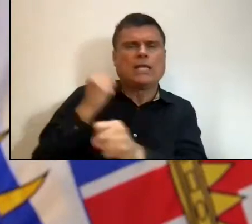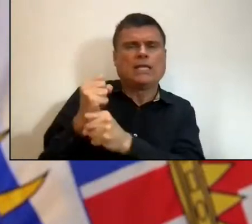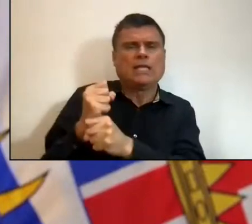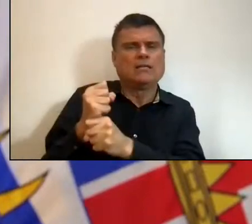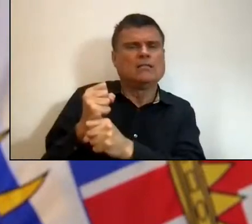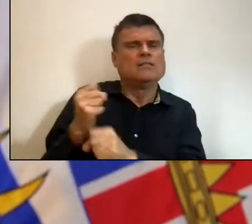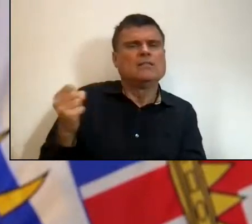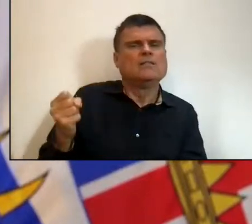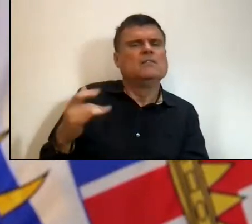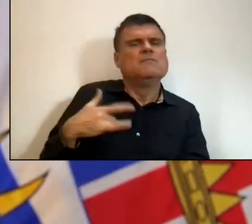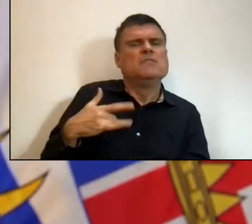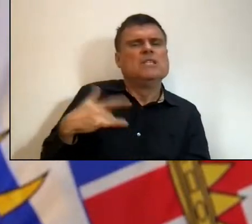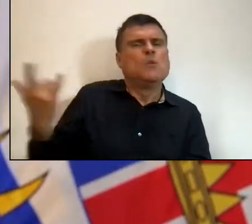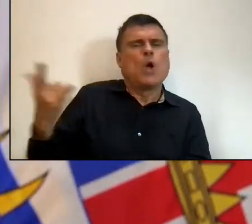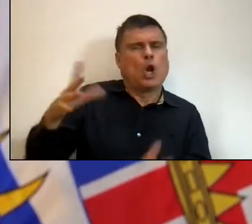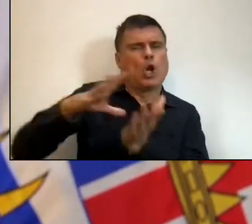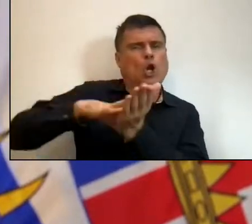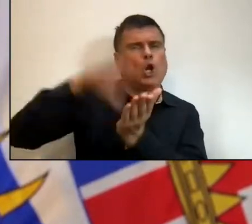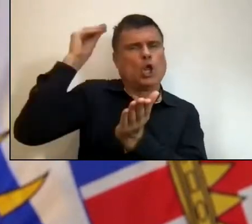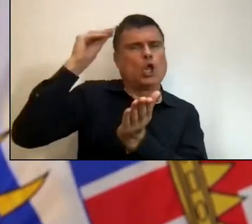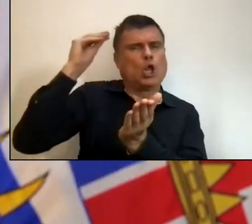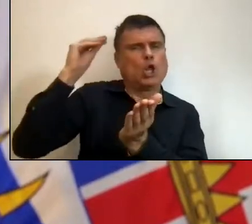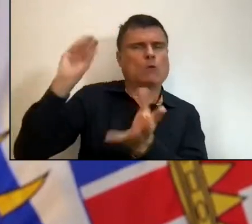experience for this year and